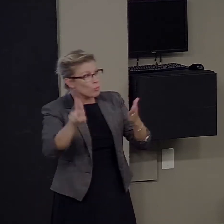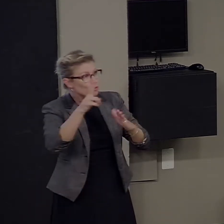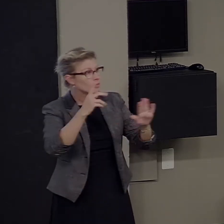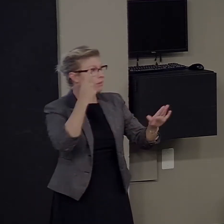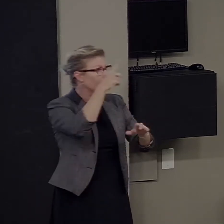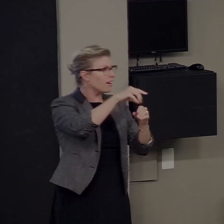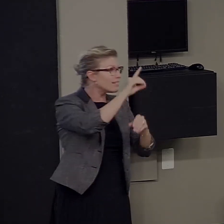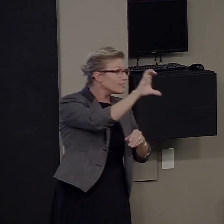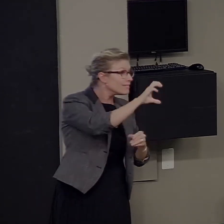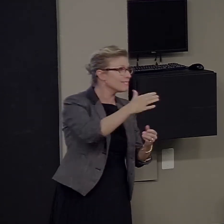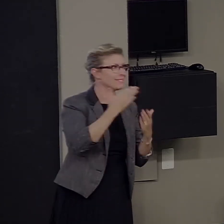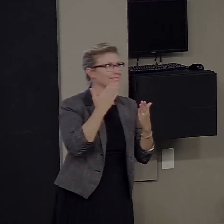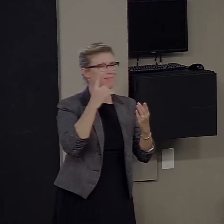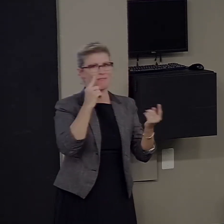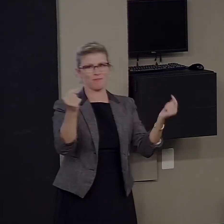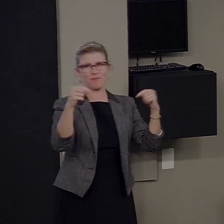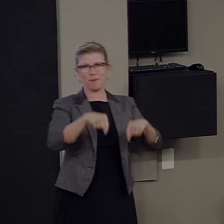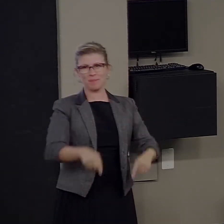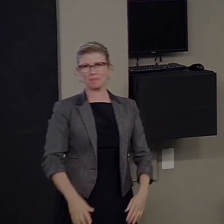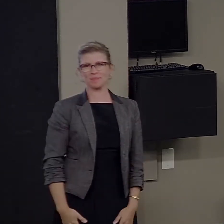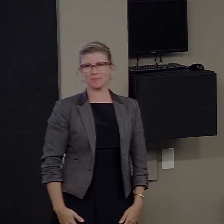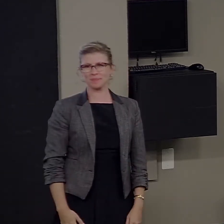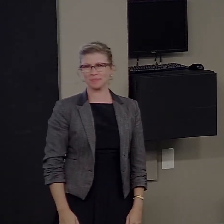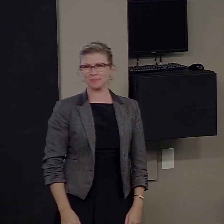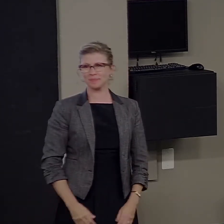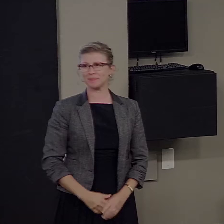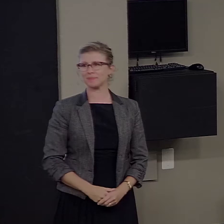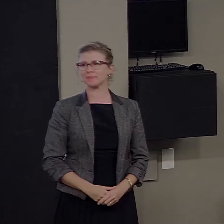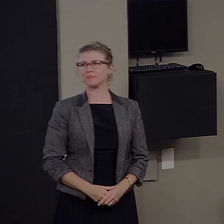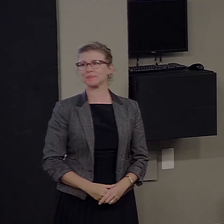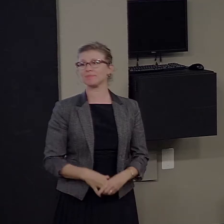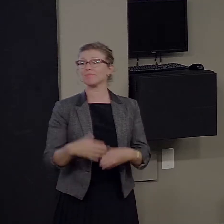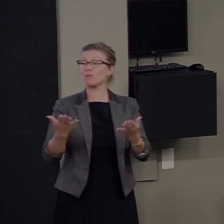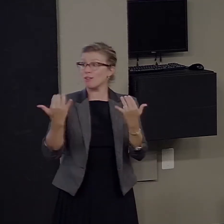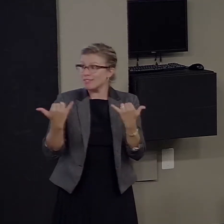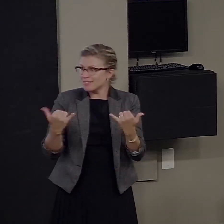Thank you all for joining us. Today we are delighted and honored